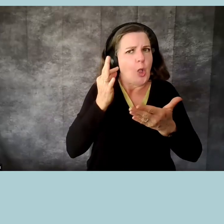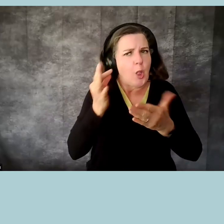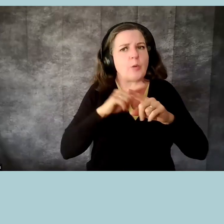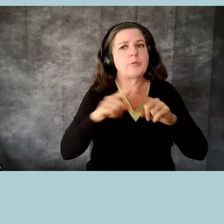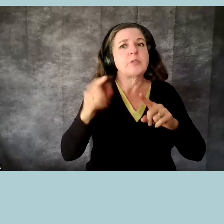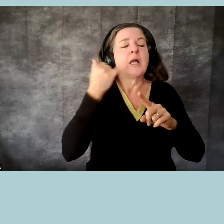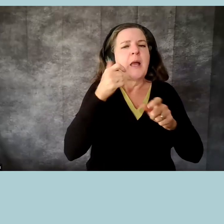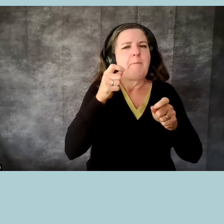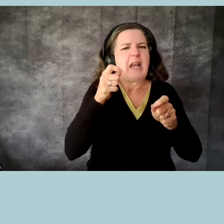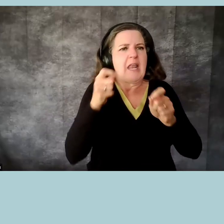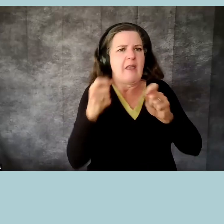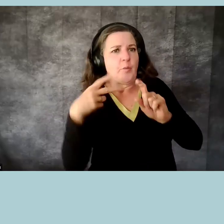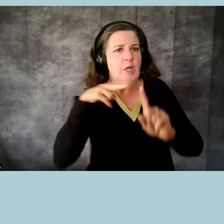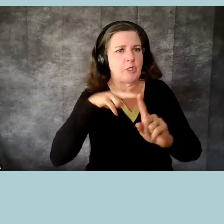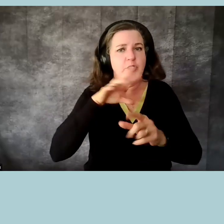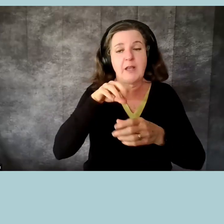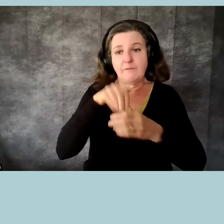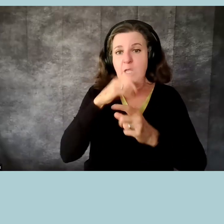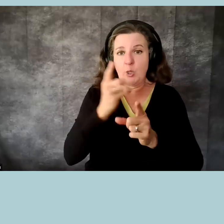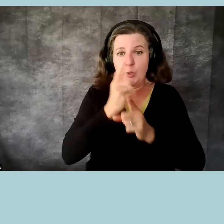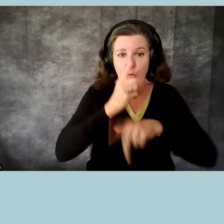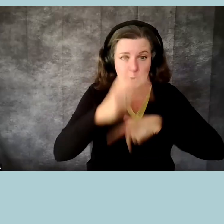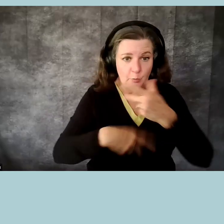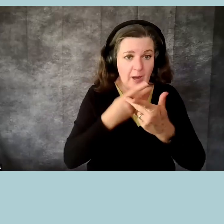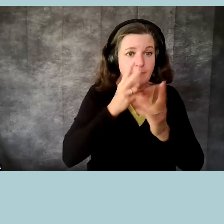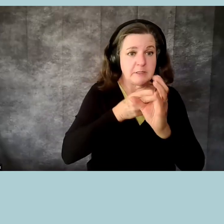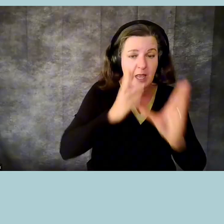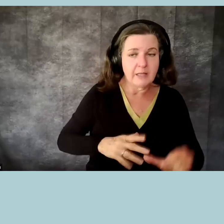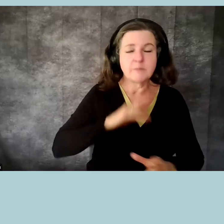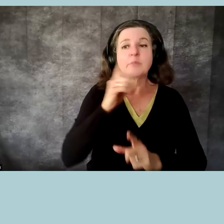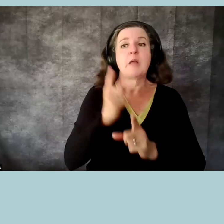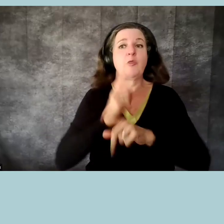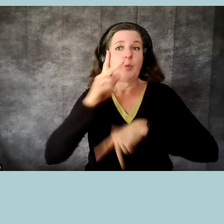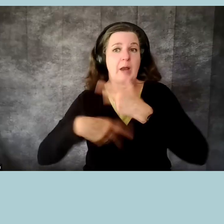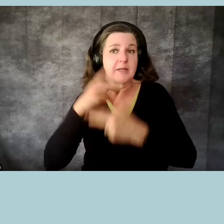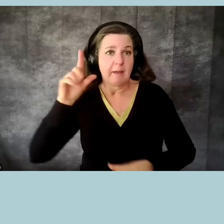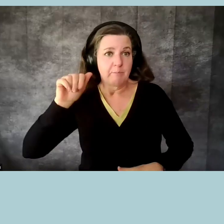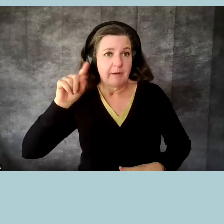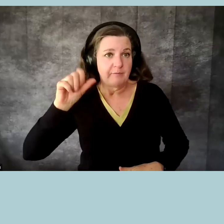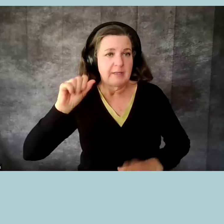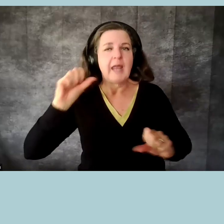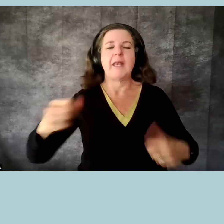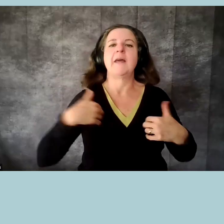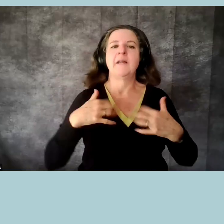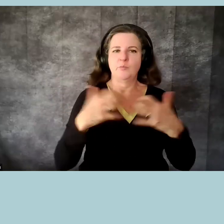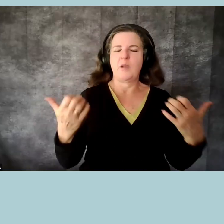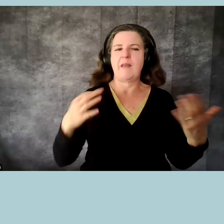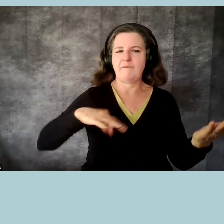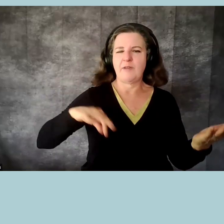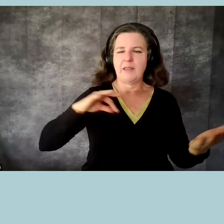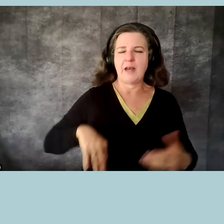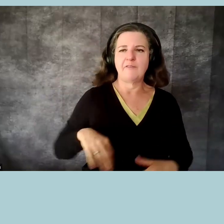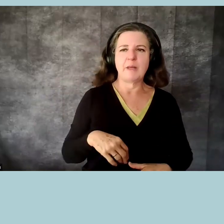participants and the right, get the right data, We think we can actually really have a lot of benefit there, and we don't think that necessarily requires huge